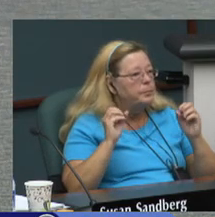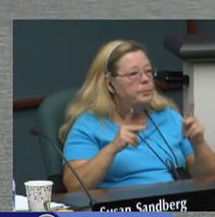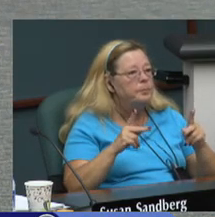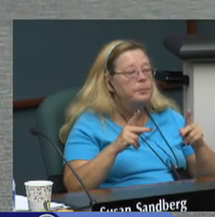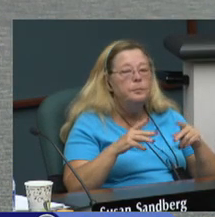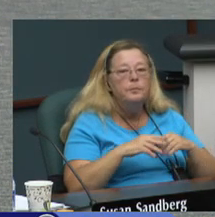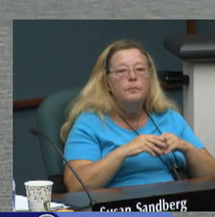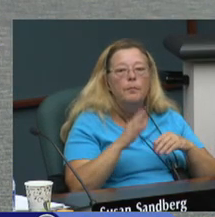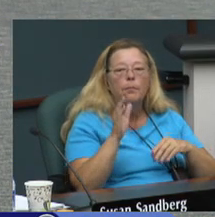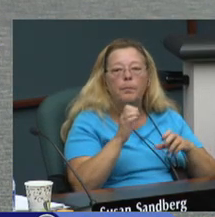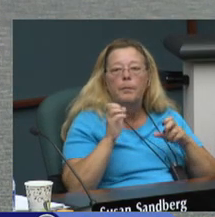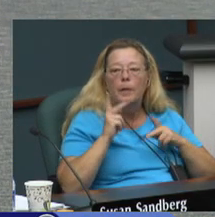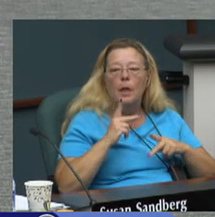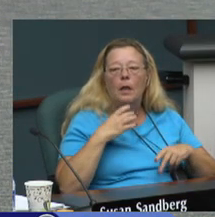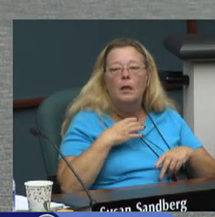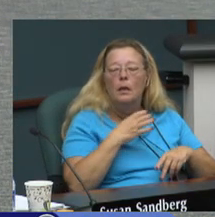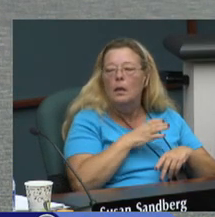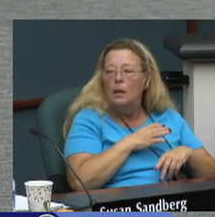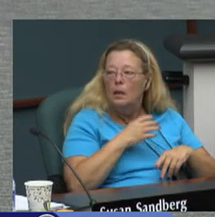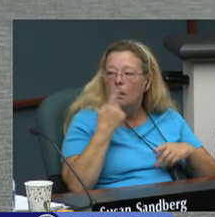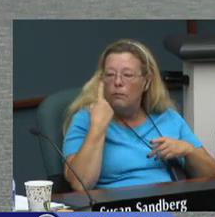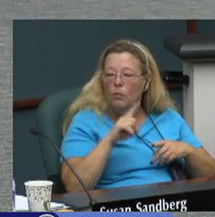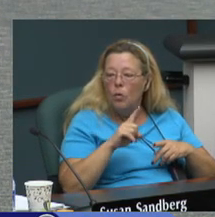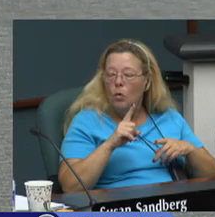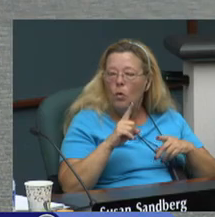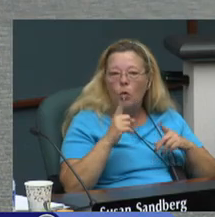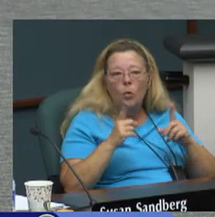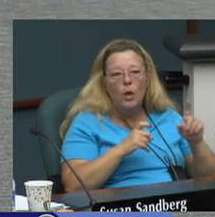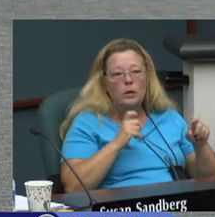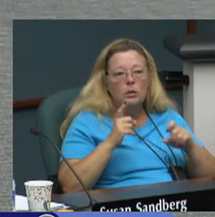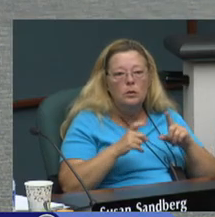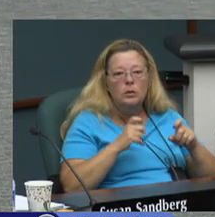Council then for another round of questions who would like to begin